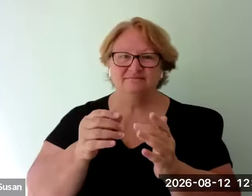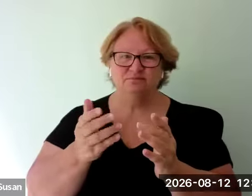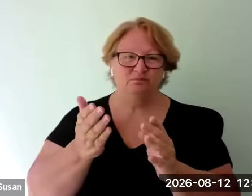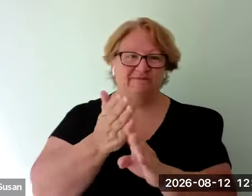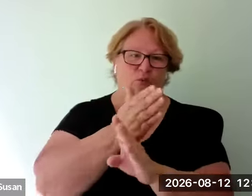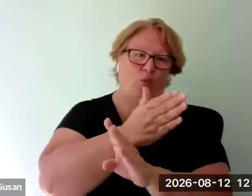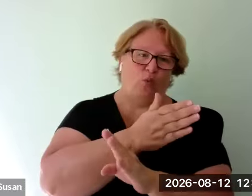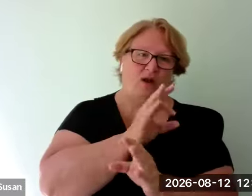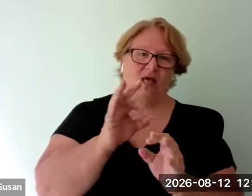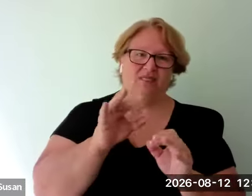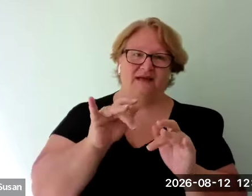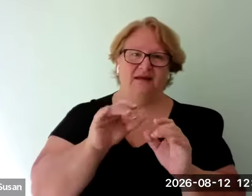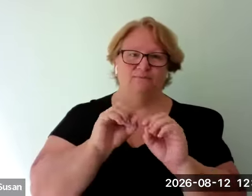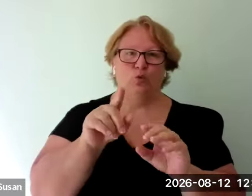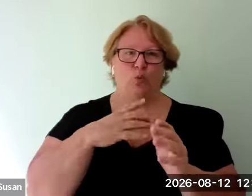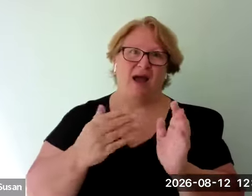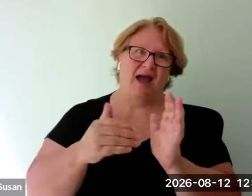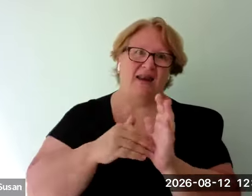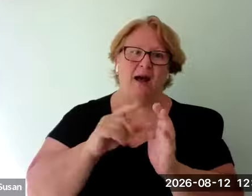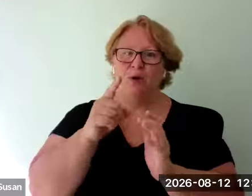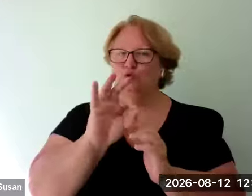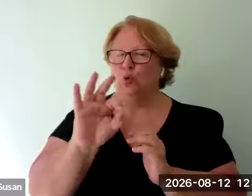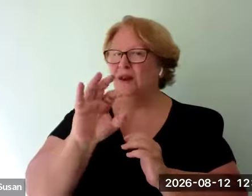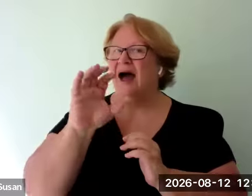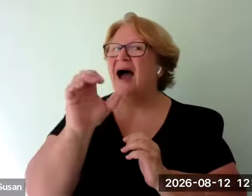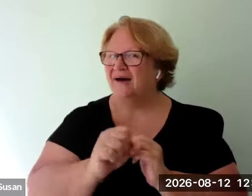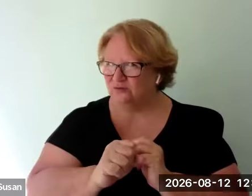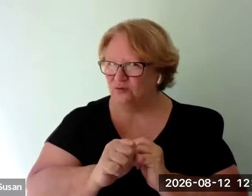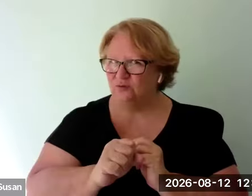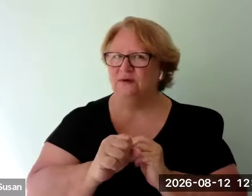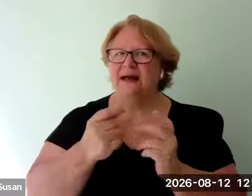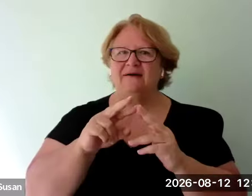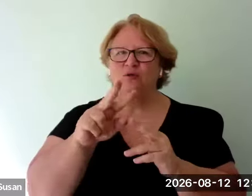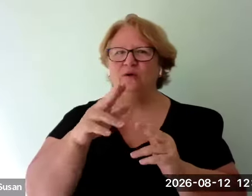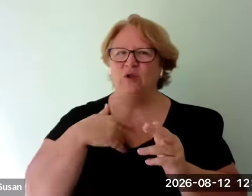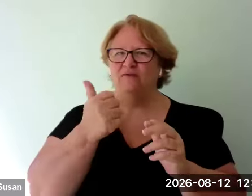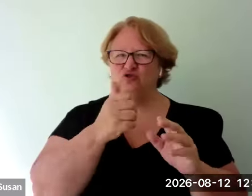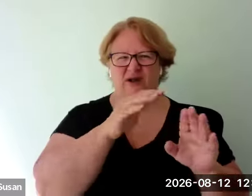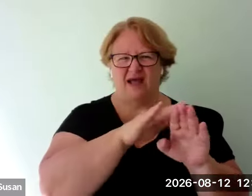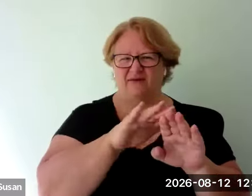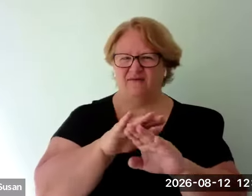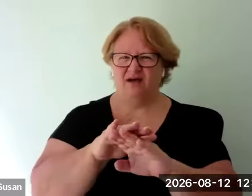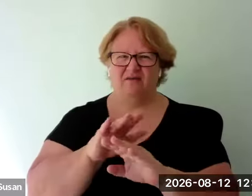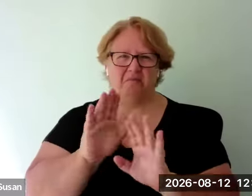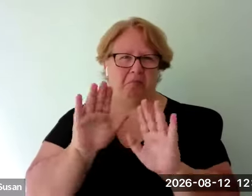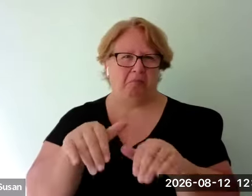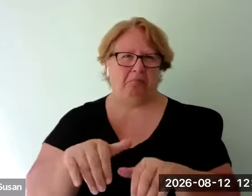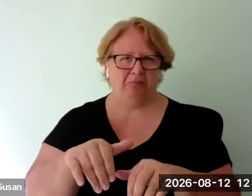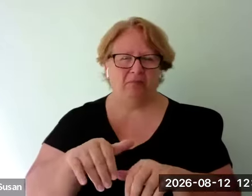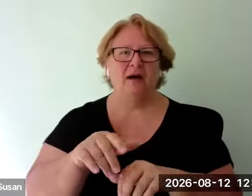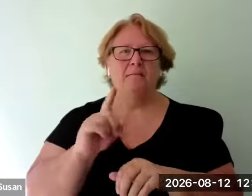anything else you would like us to know to support your application. And so - but you don't need to fill this in if